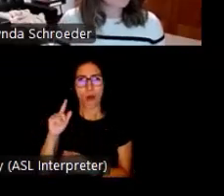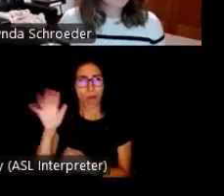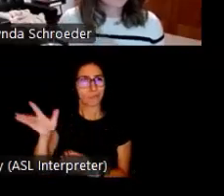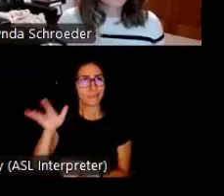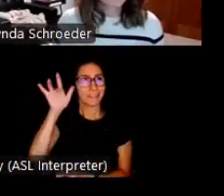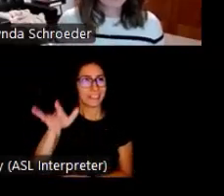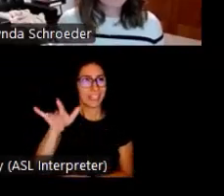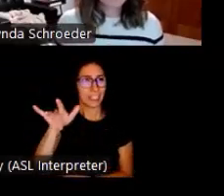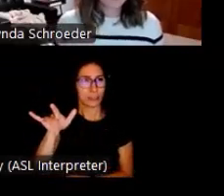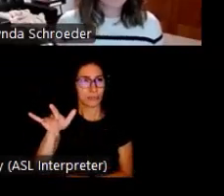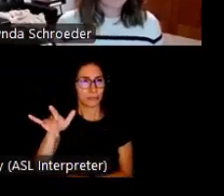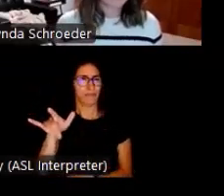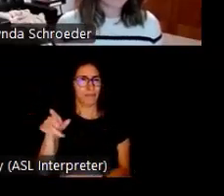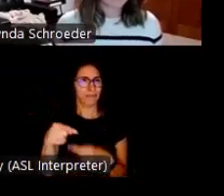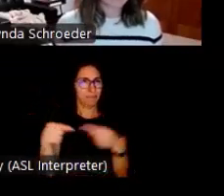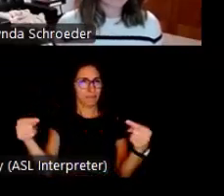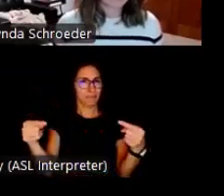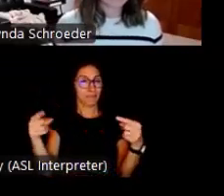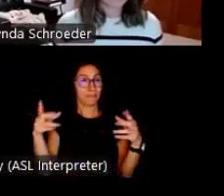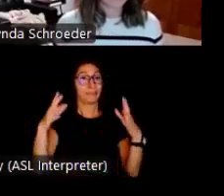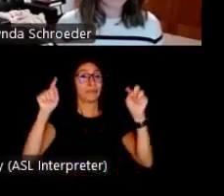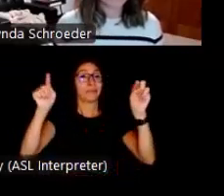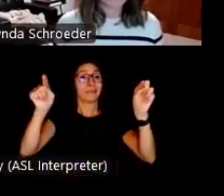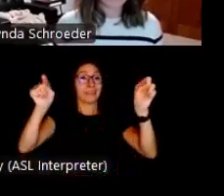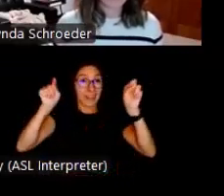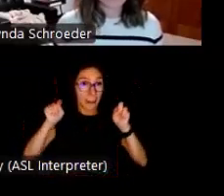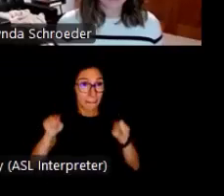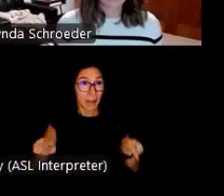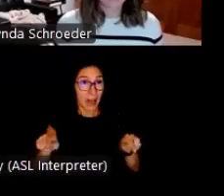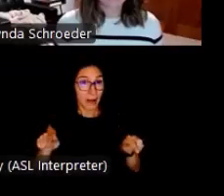The bottom two maps of the United States are both indicating counties that